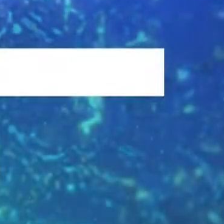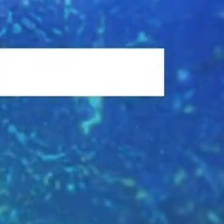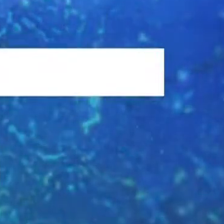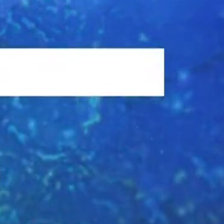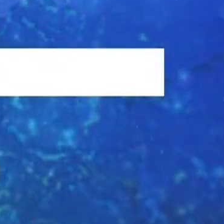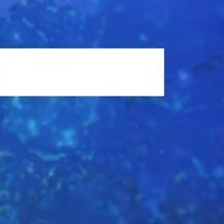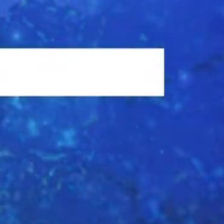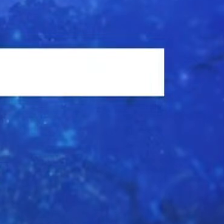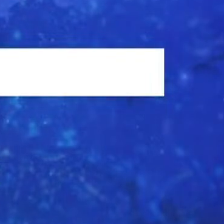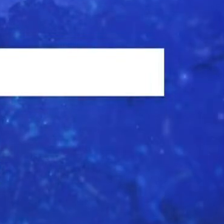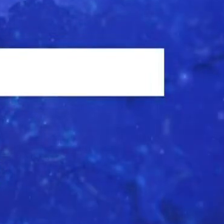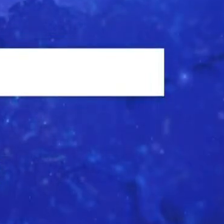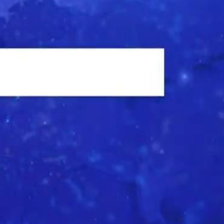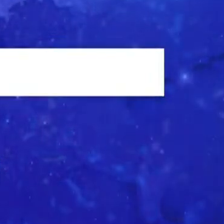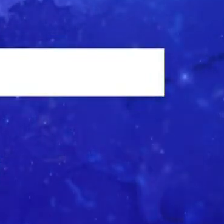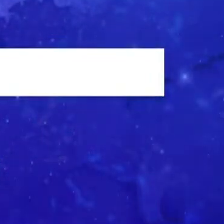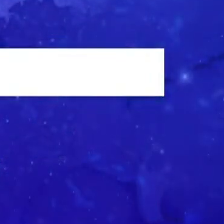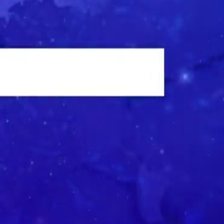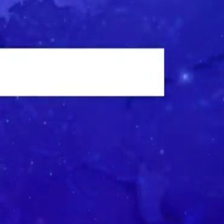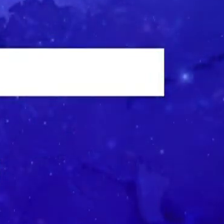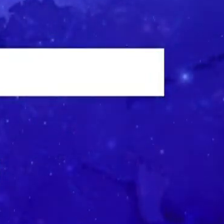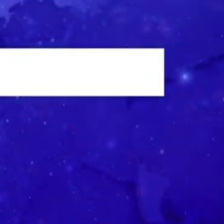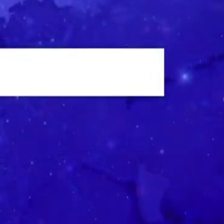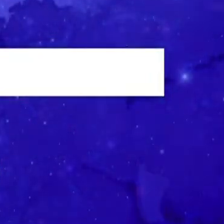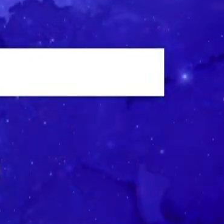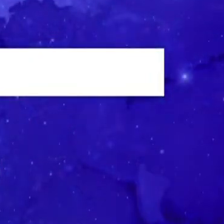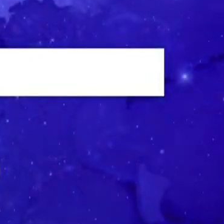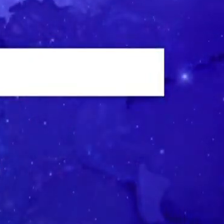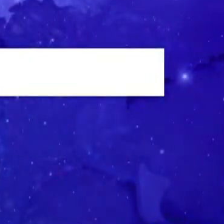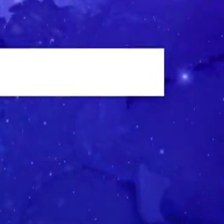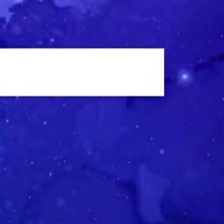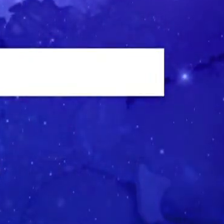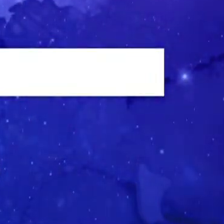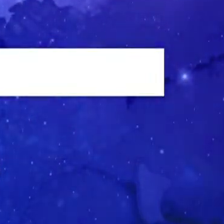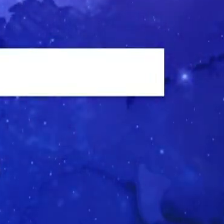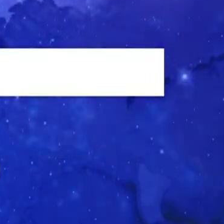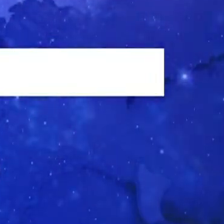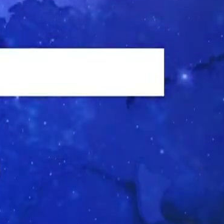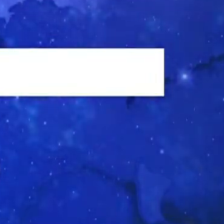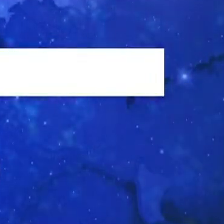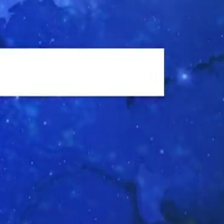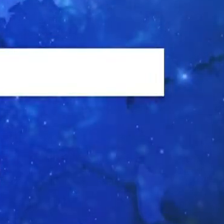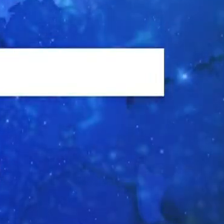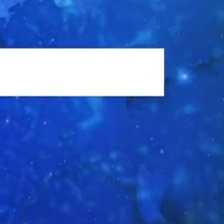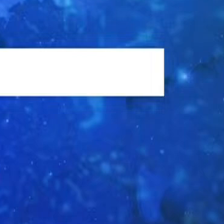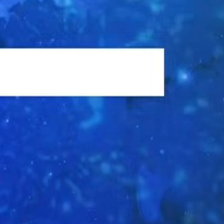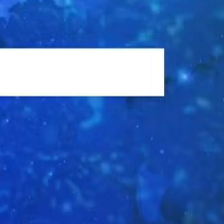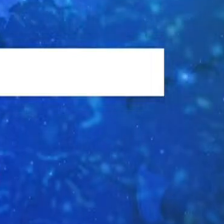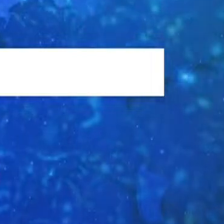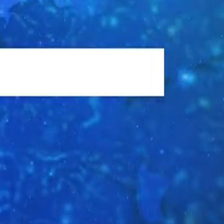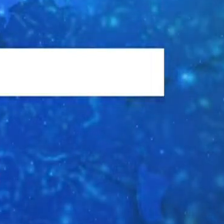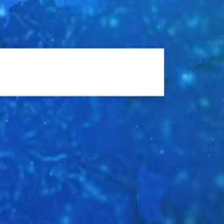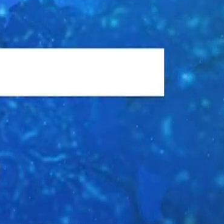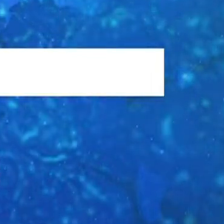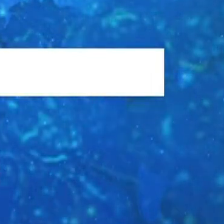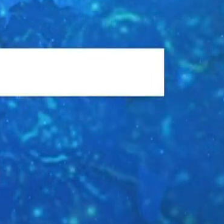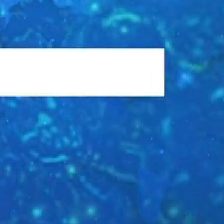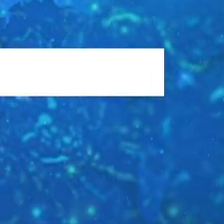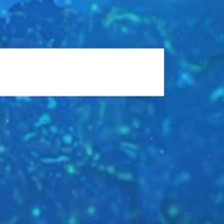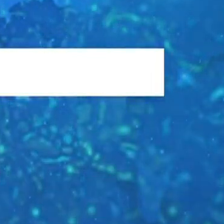podcast just click on the connections Link at wxxi news.org support for your public